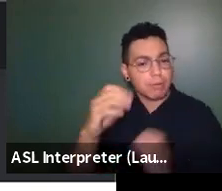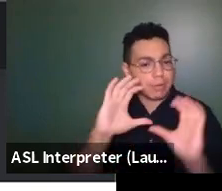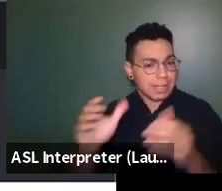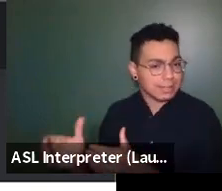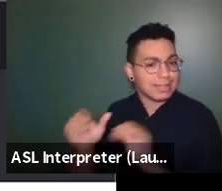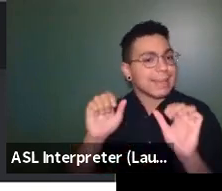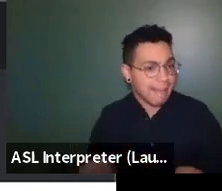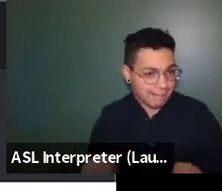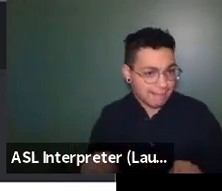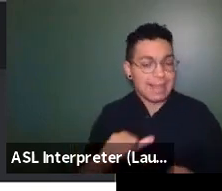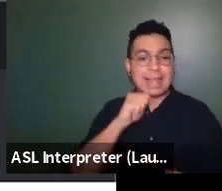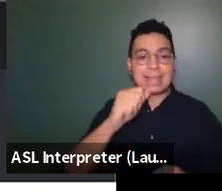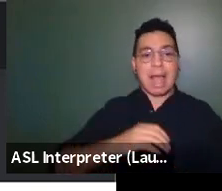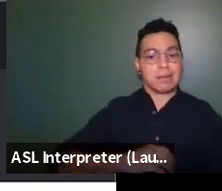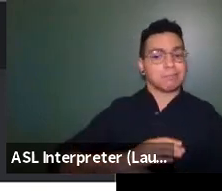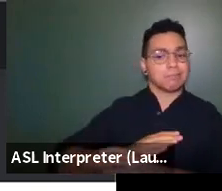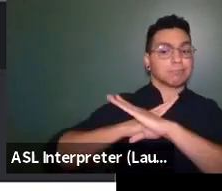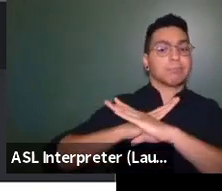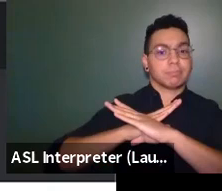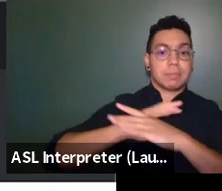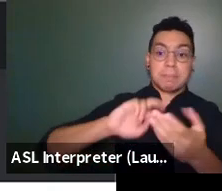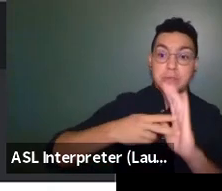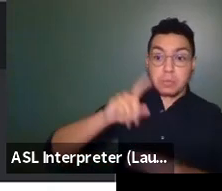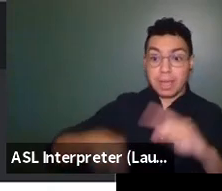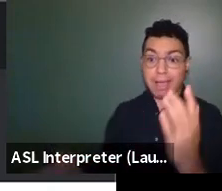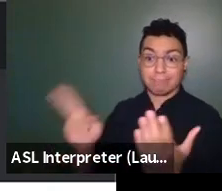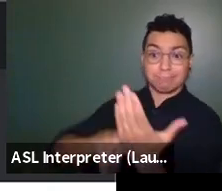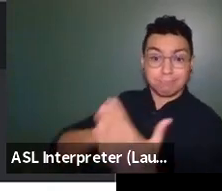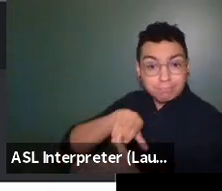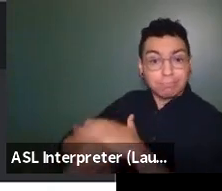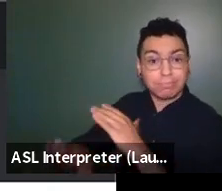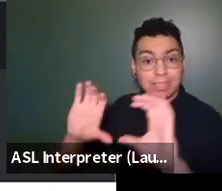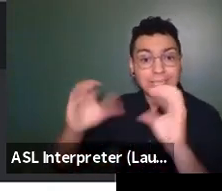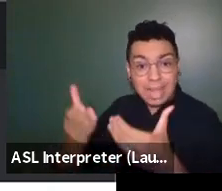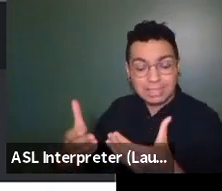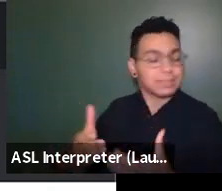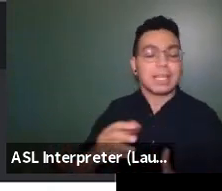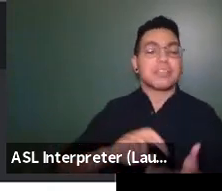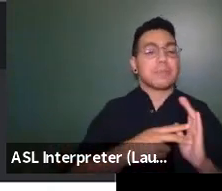ESD 112 - Katherine Livick: It does not preclude you from enrolling in a class. It just gives you the power to create a class as well.